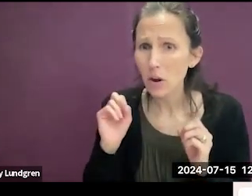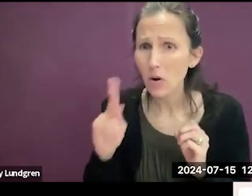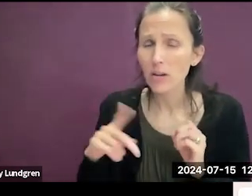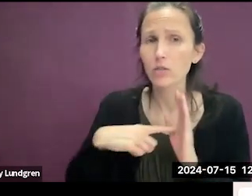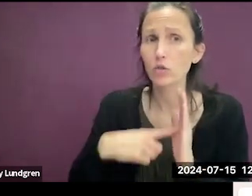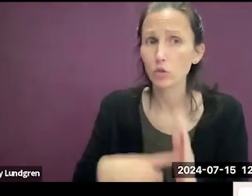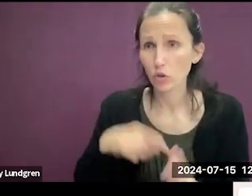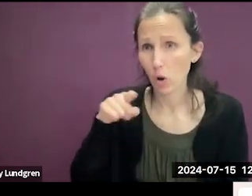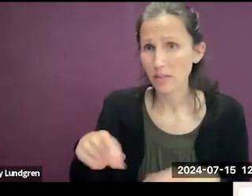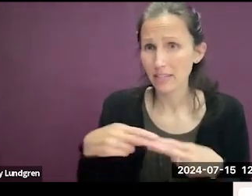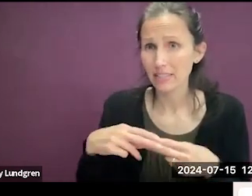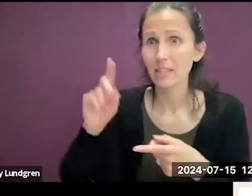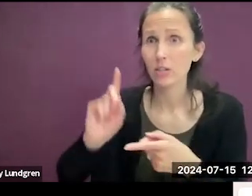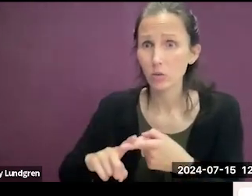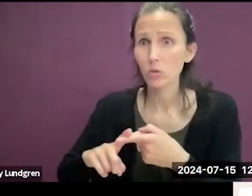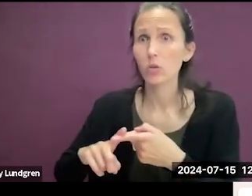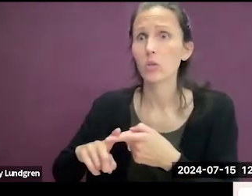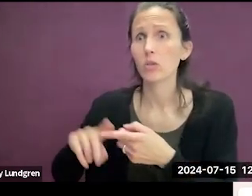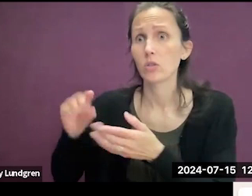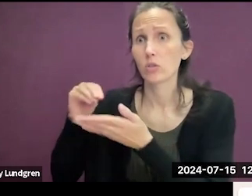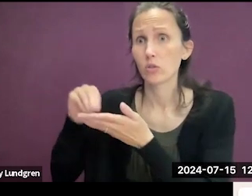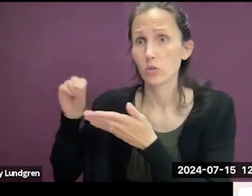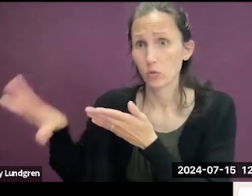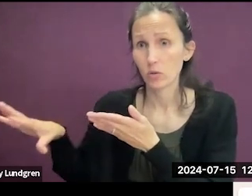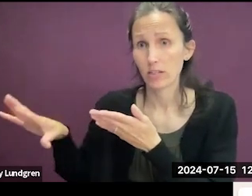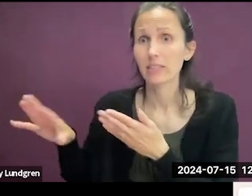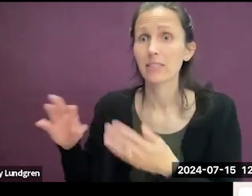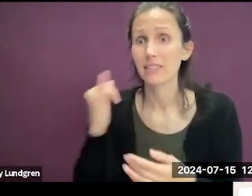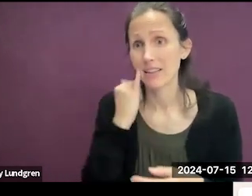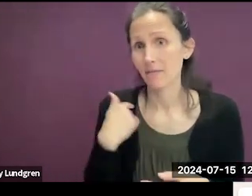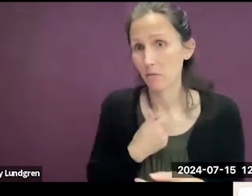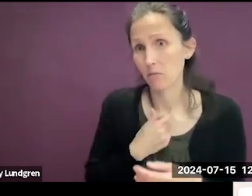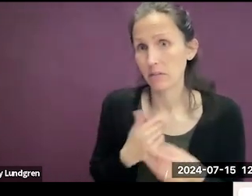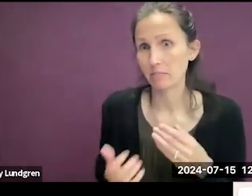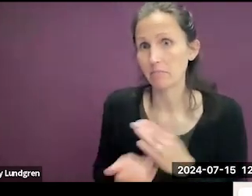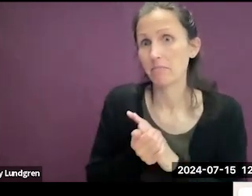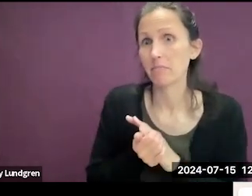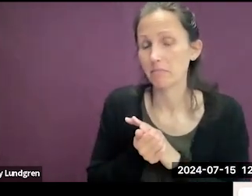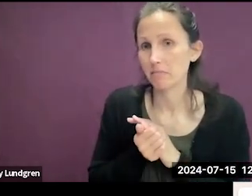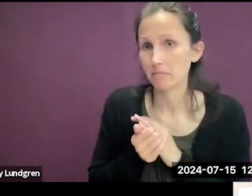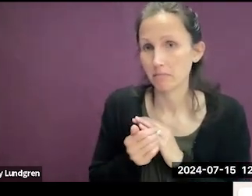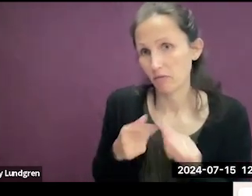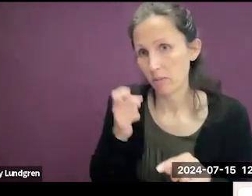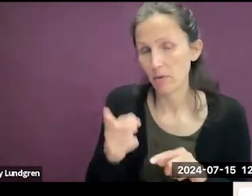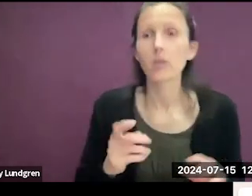to students as attributed?" Yes, absolutely. My only request is that you leave